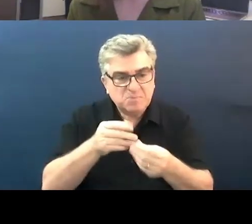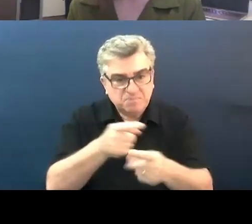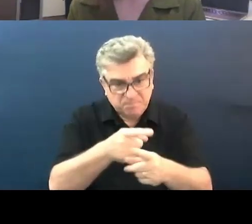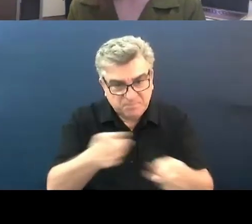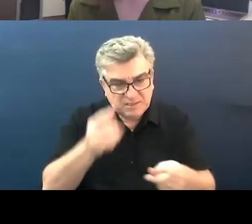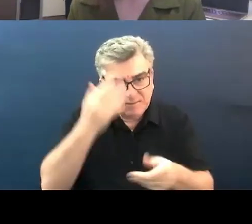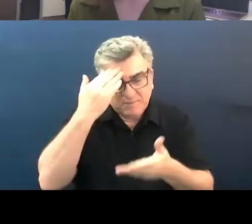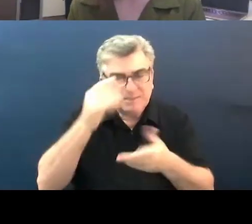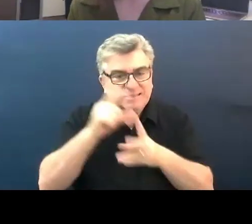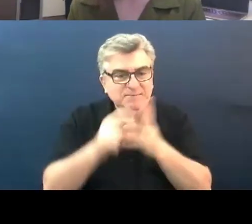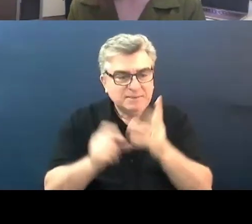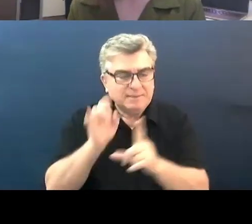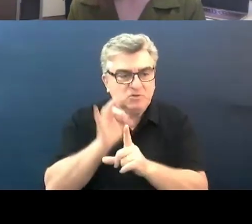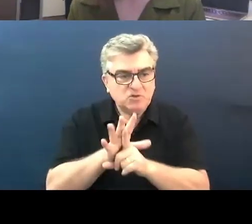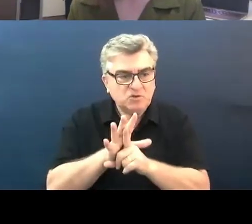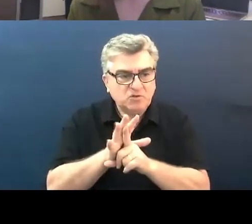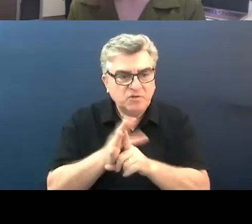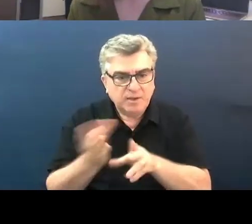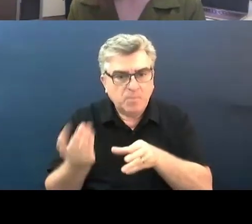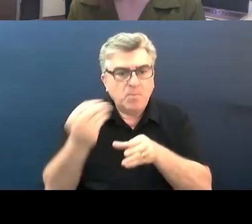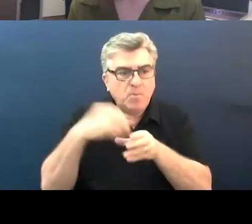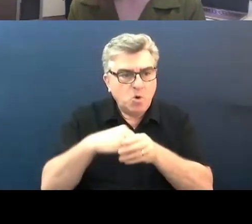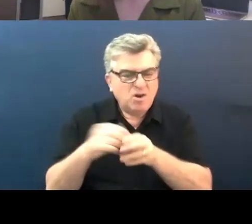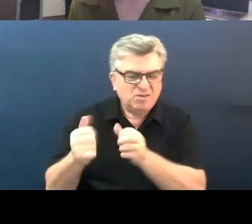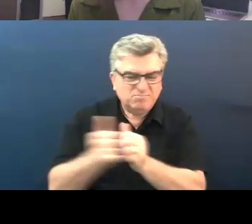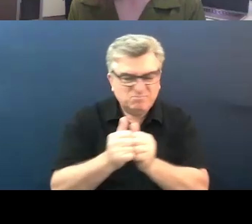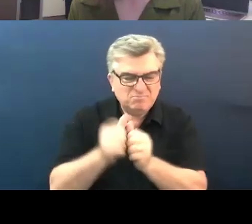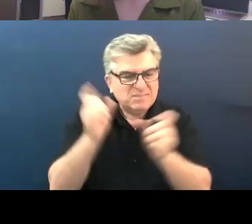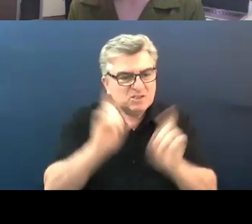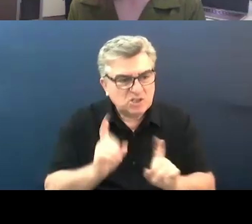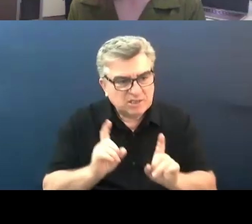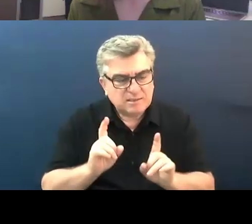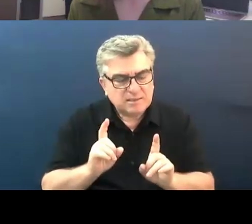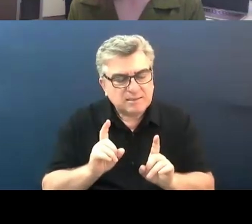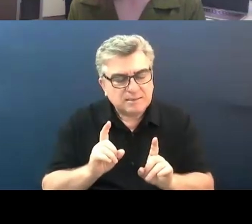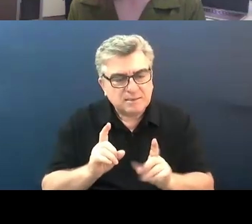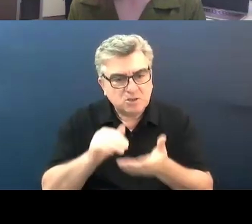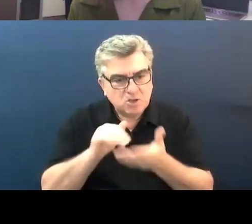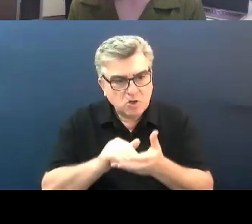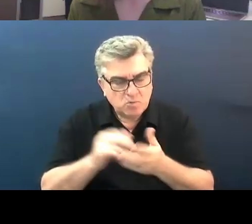as part of organizational planning and review of services. And I think then that has a flow